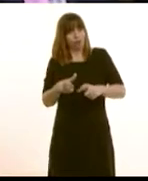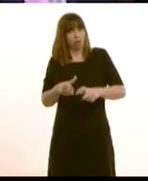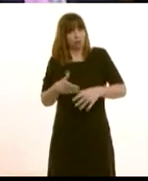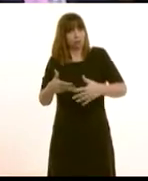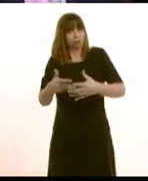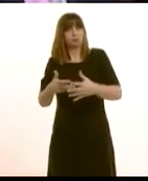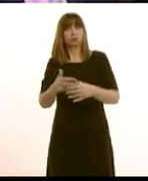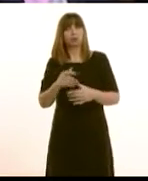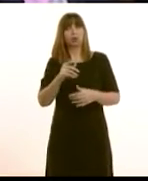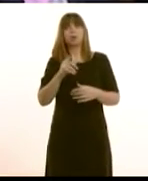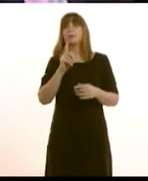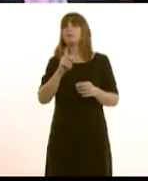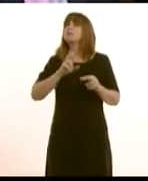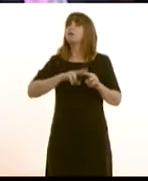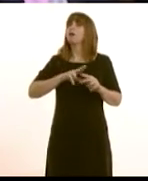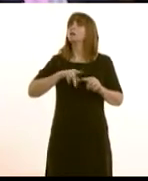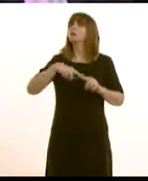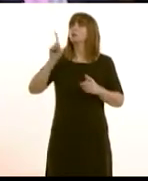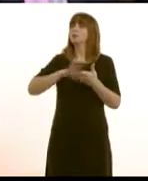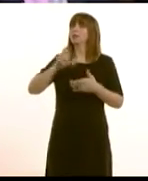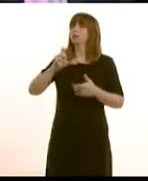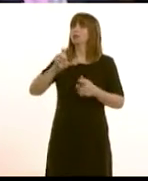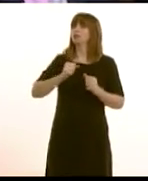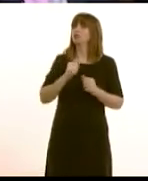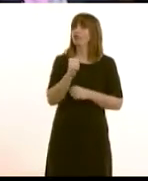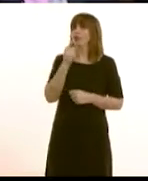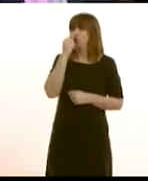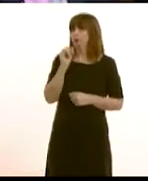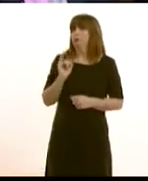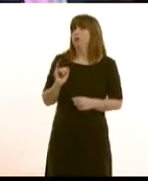to the Cardiff-Manchester service, on the basis, it appears, that in the Department